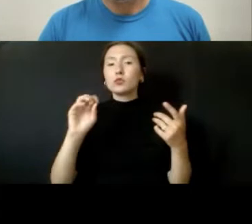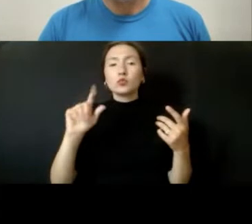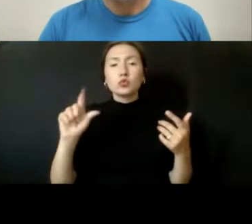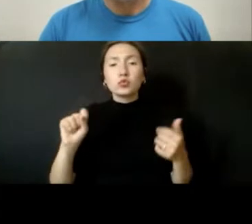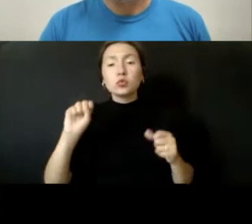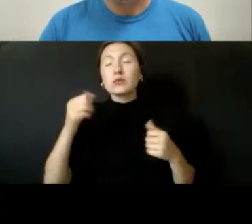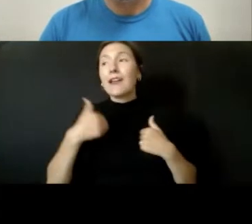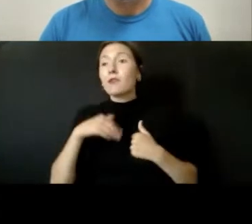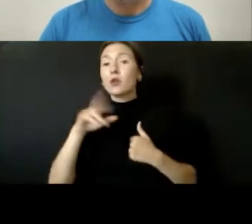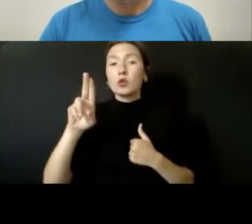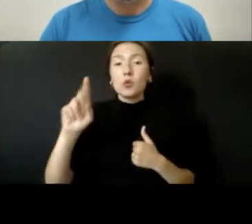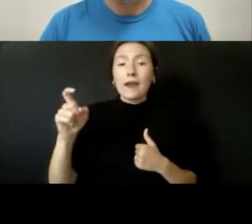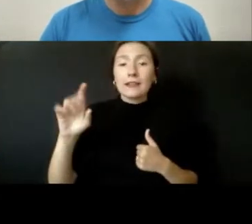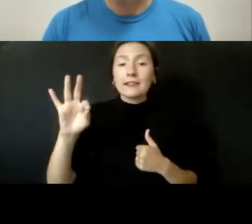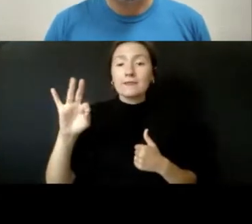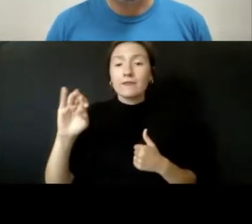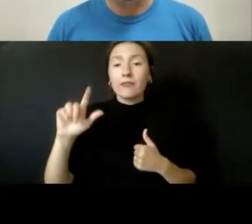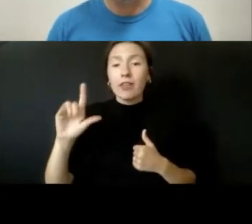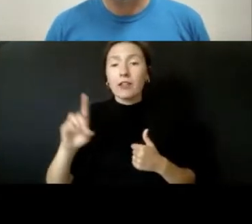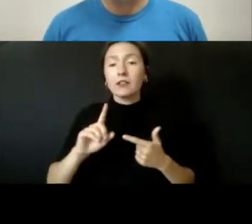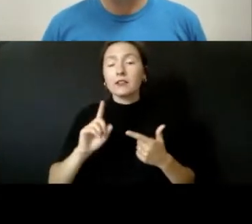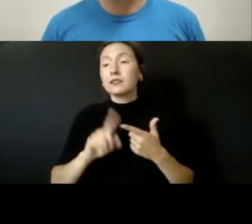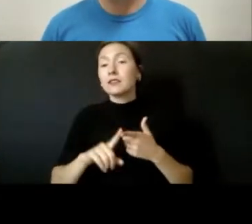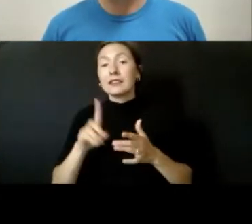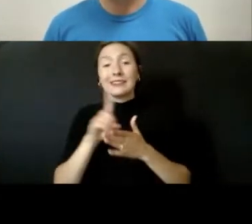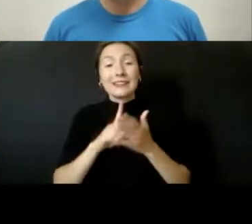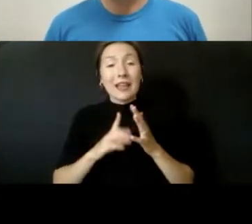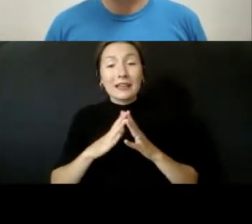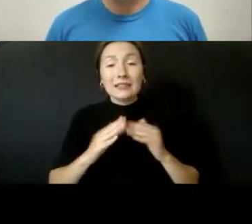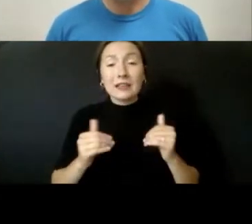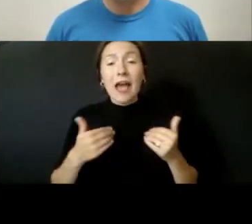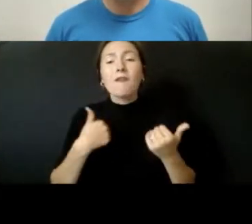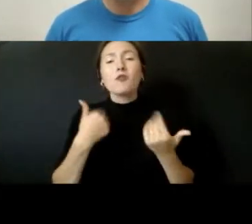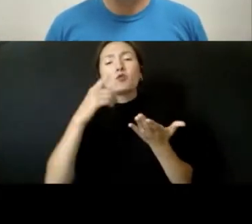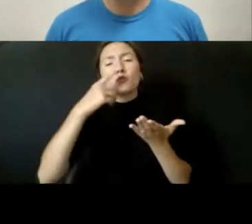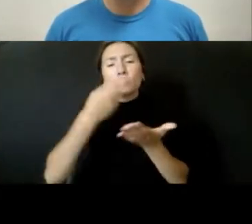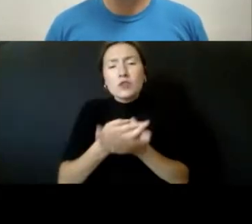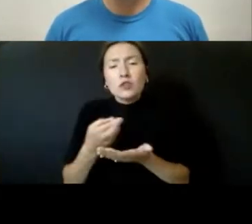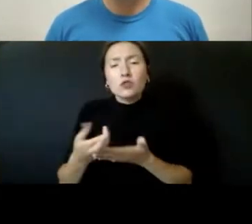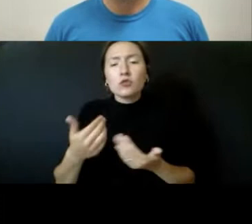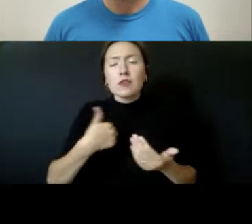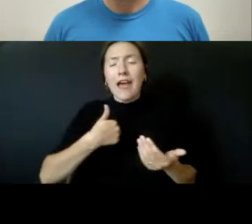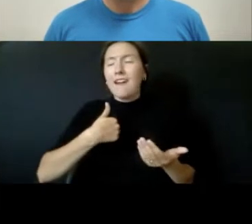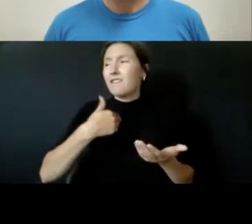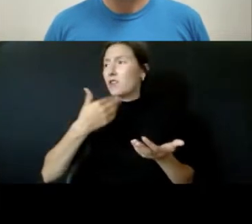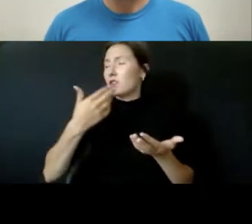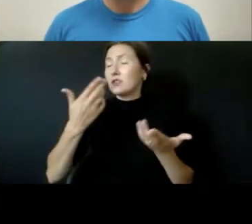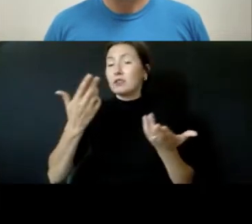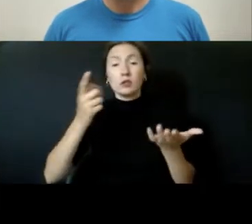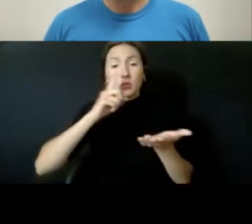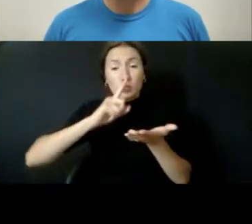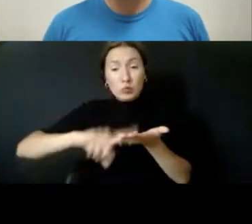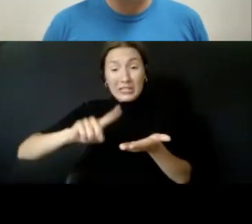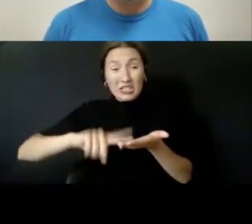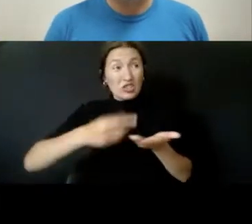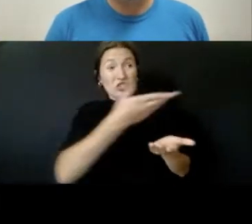there's resources and research out there for you to um strategies for for you to implement this but